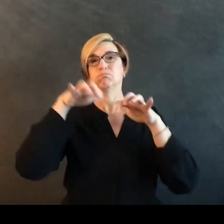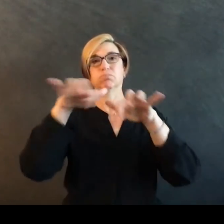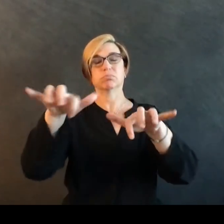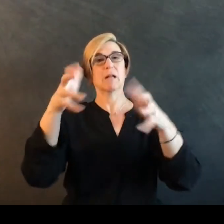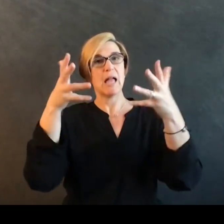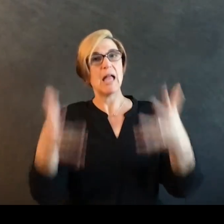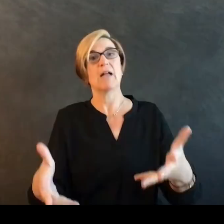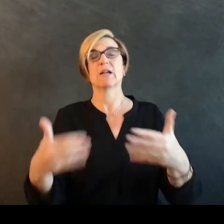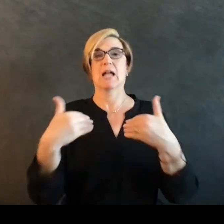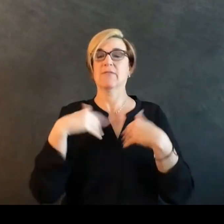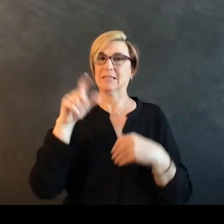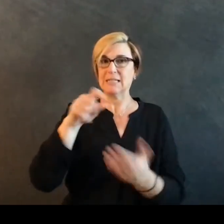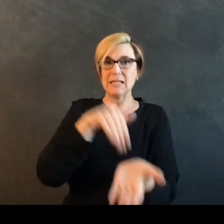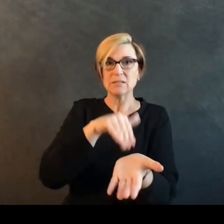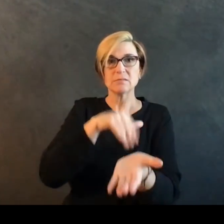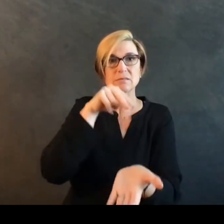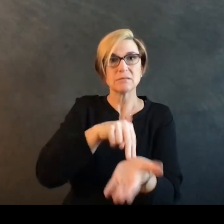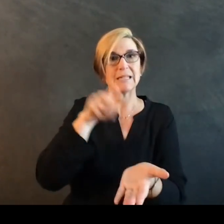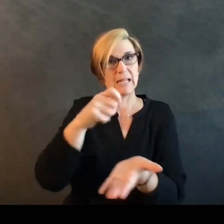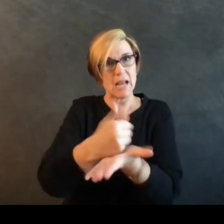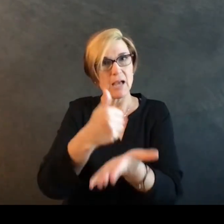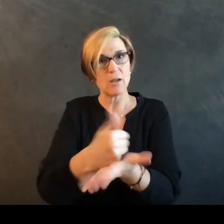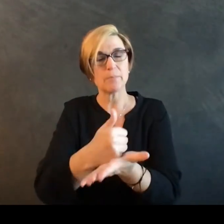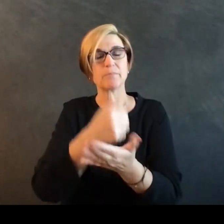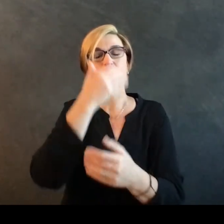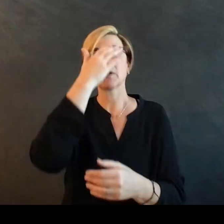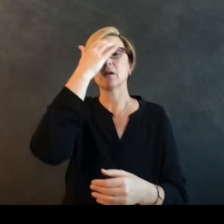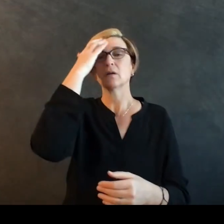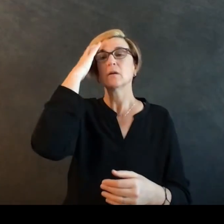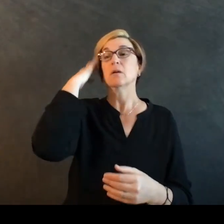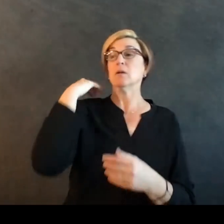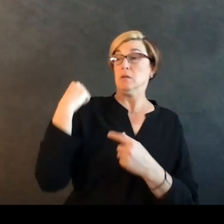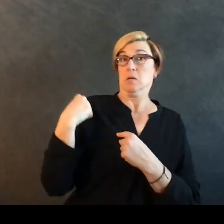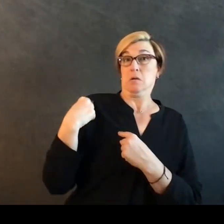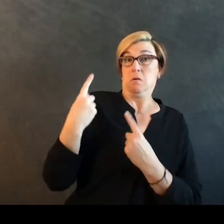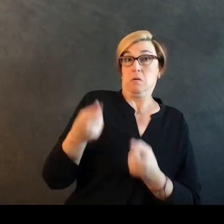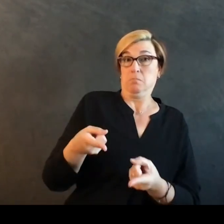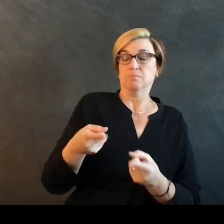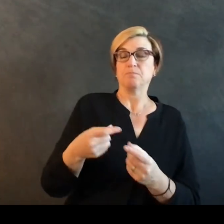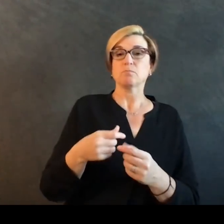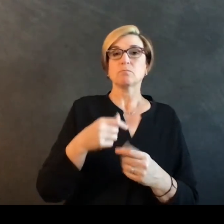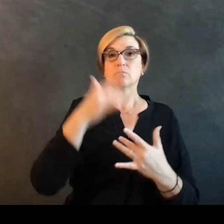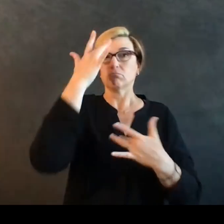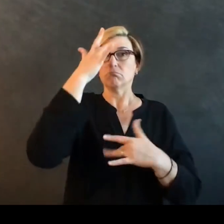recent weeks as the virus has spread and economic hardship has followed we have